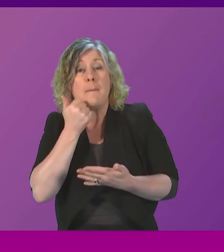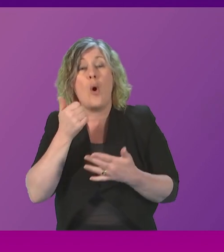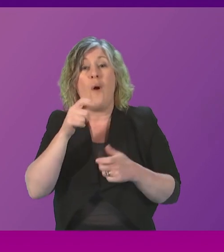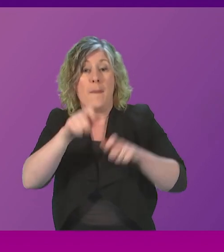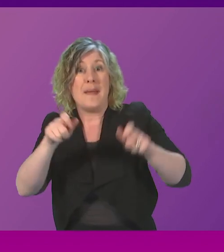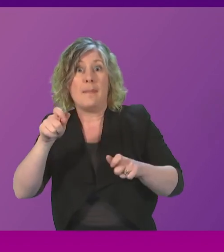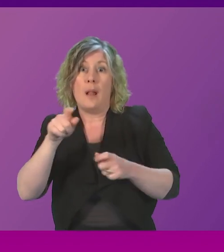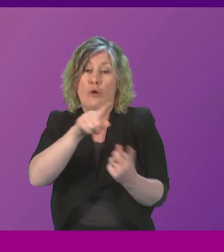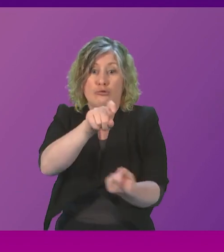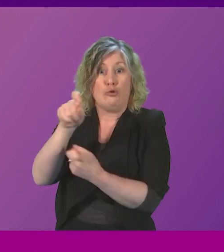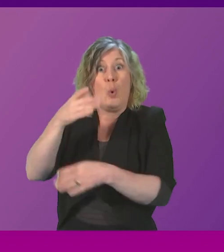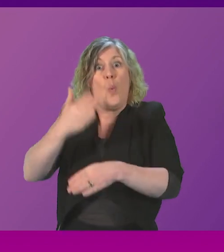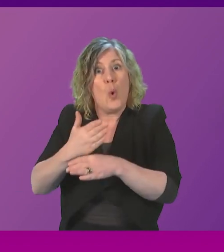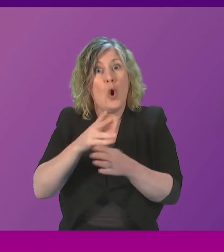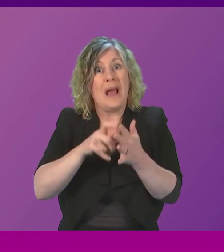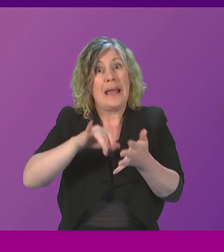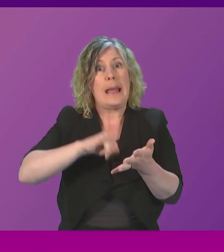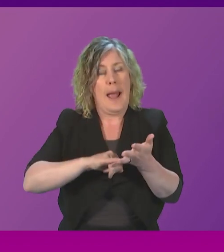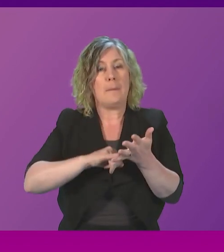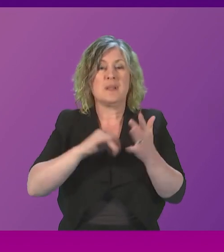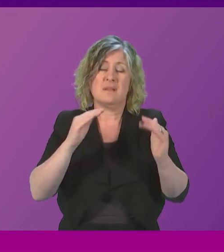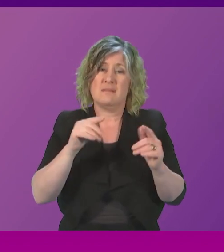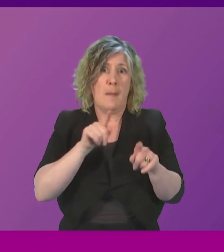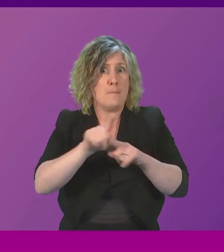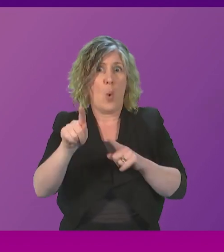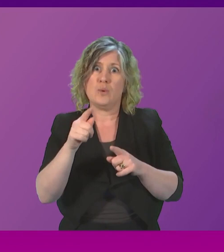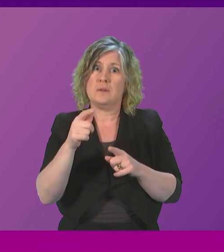under this Government and during my tenure as health secretary.